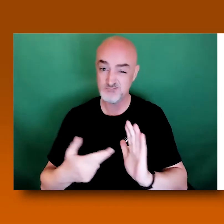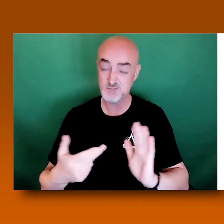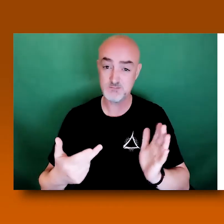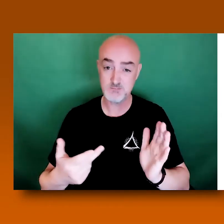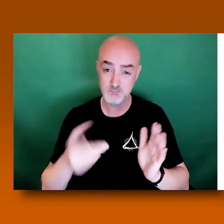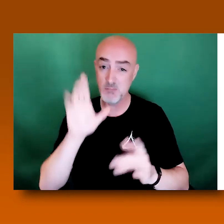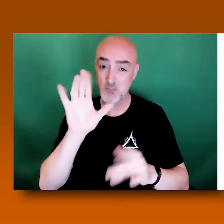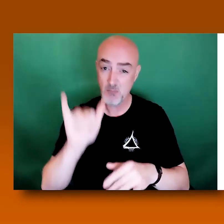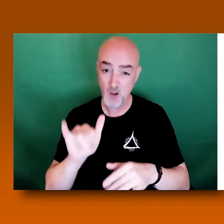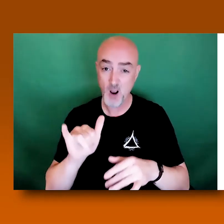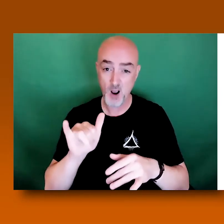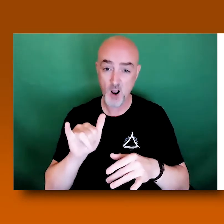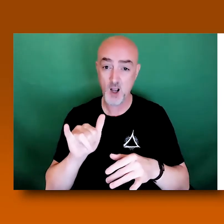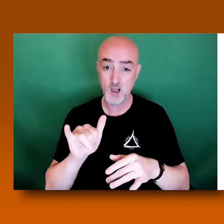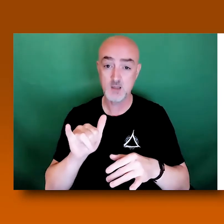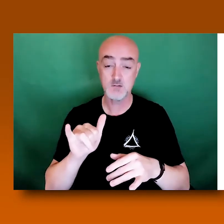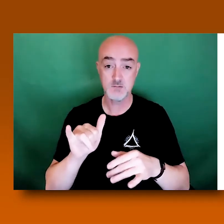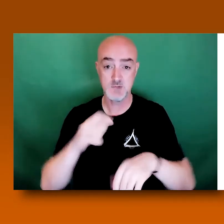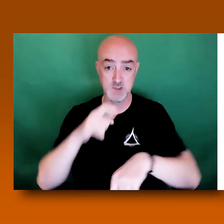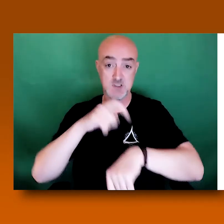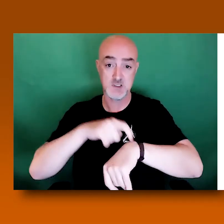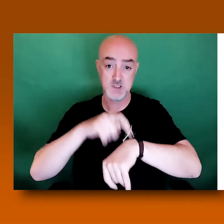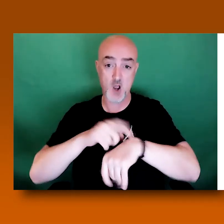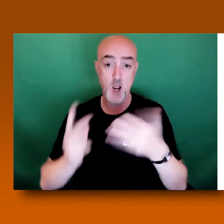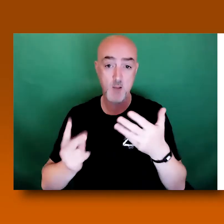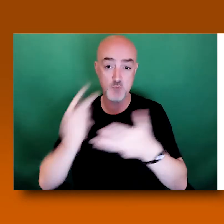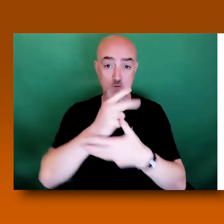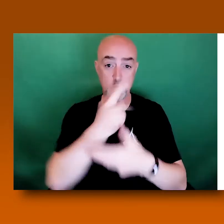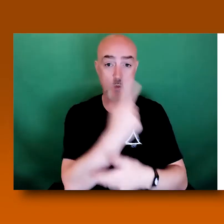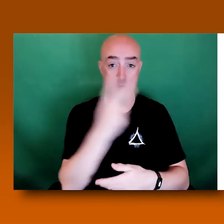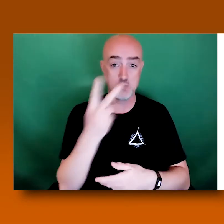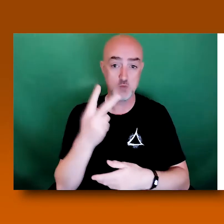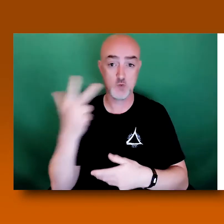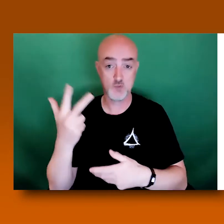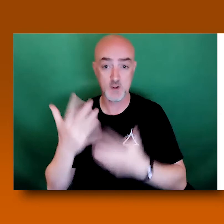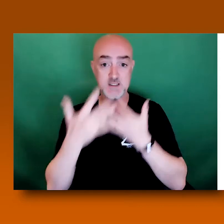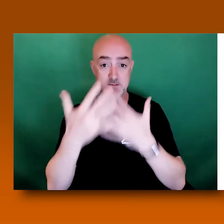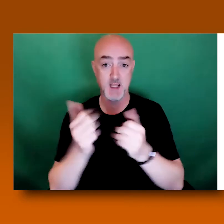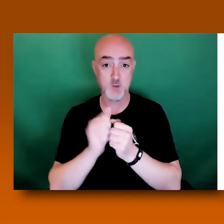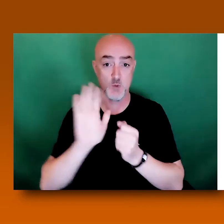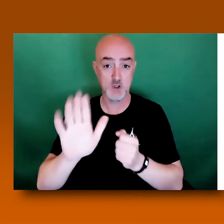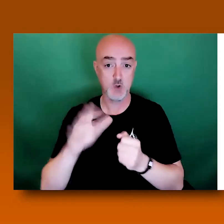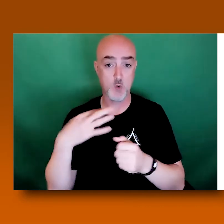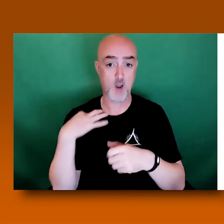can really make or break the application. It's very important that it's indicative